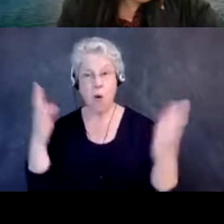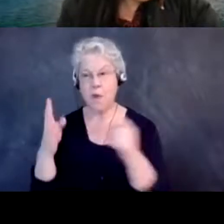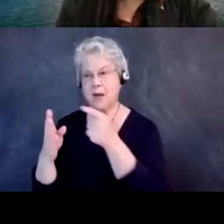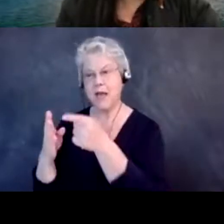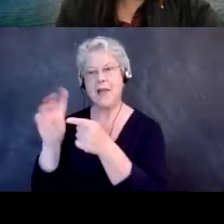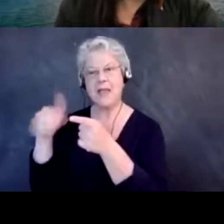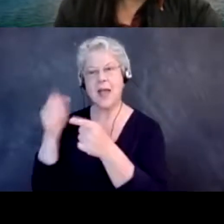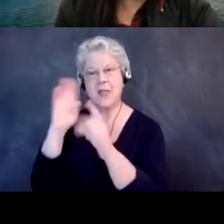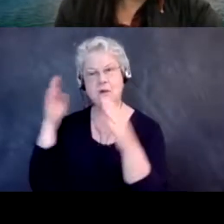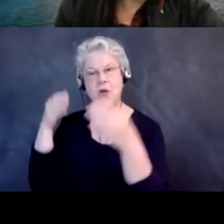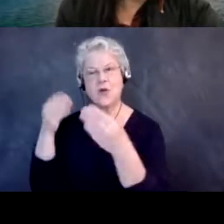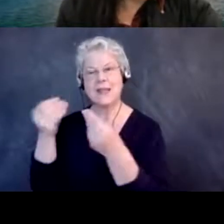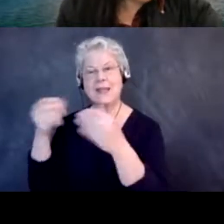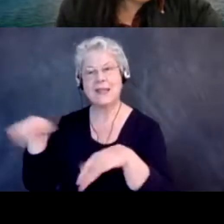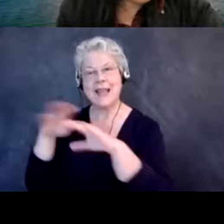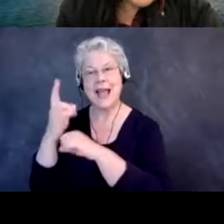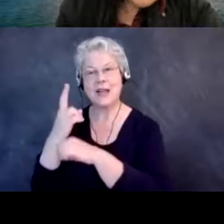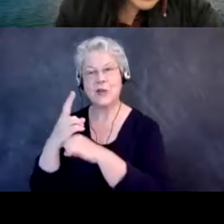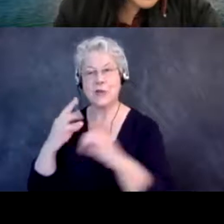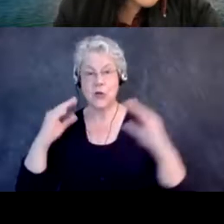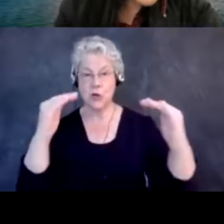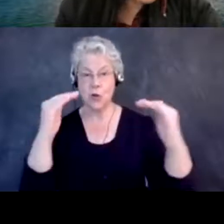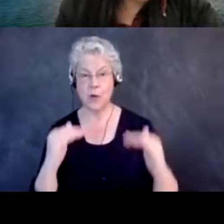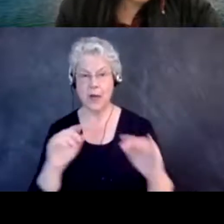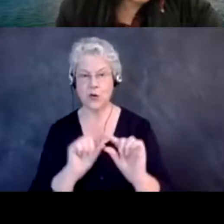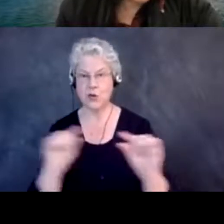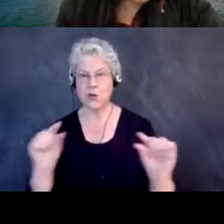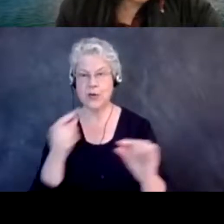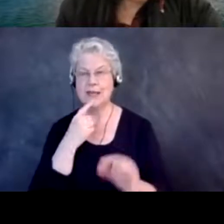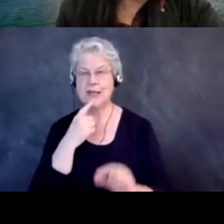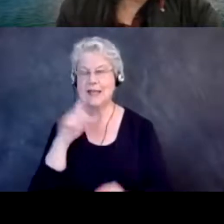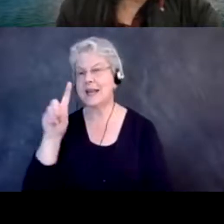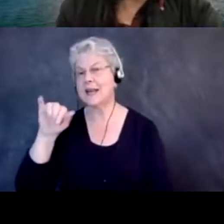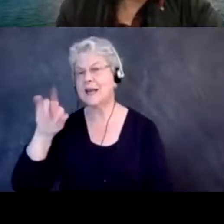So an example on the bottom of the screen, it says directions, so those are the ones I just